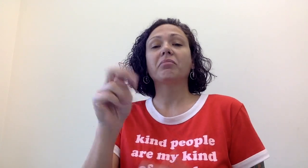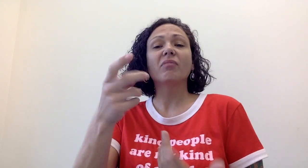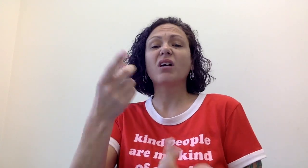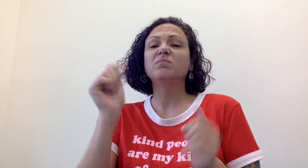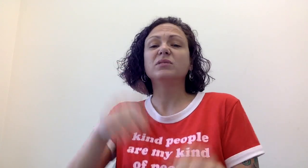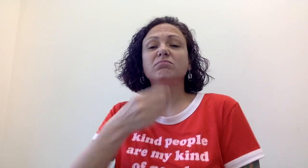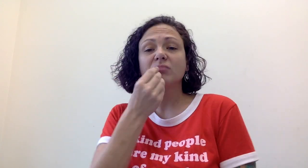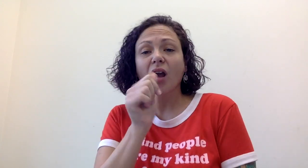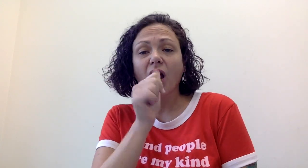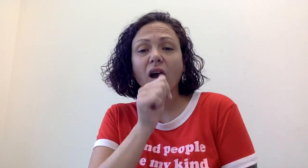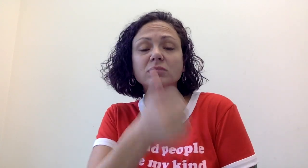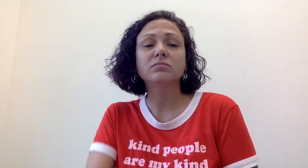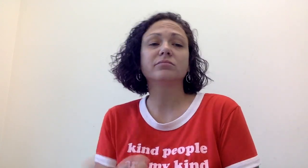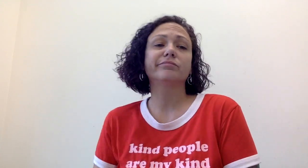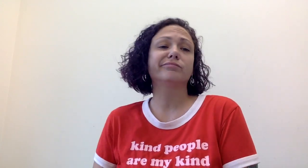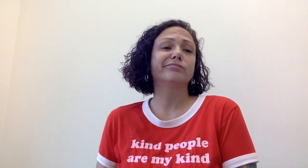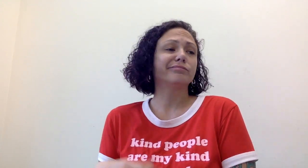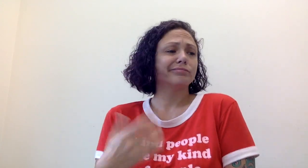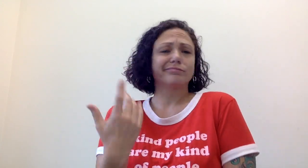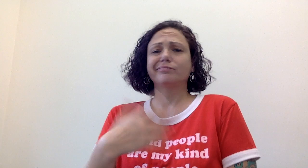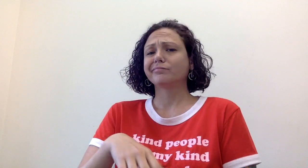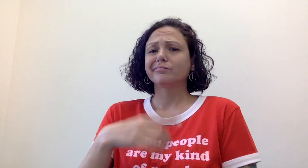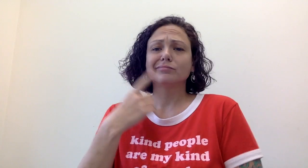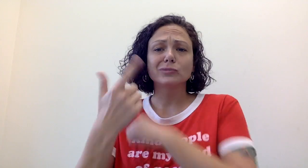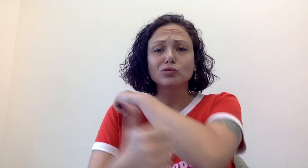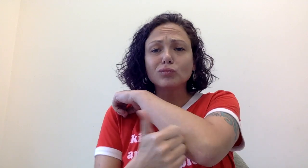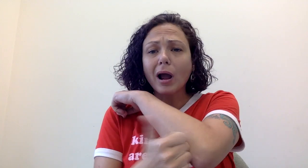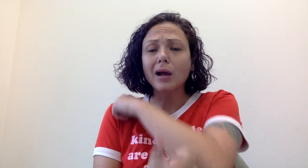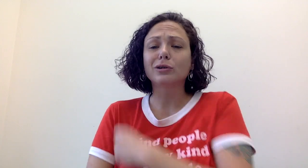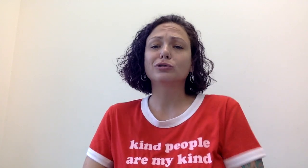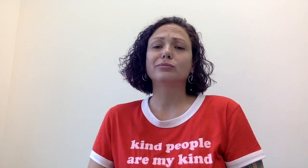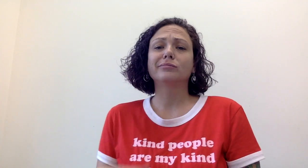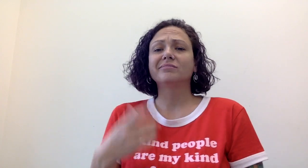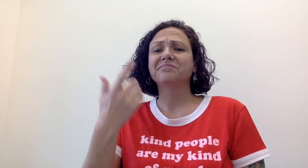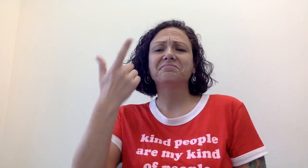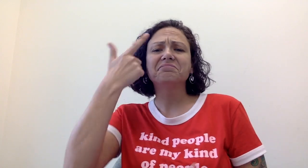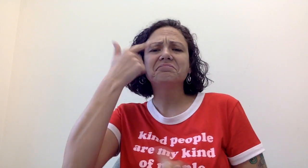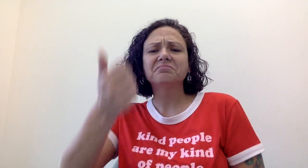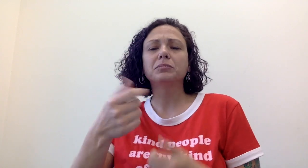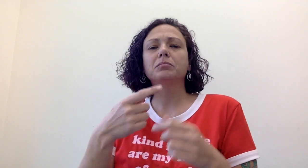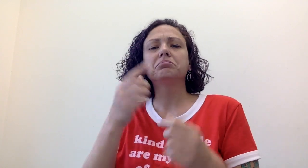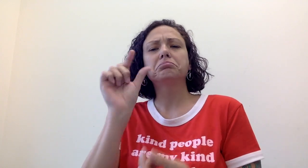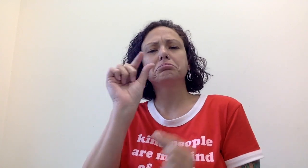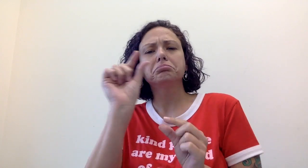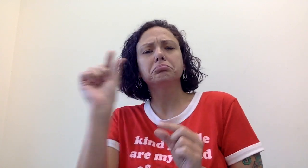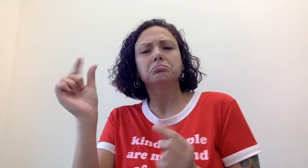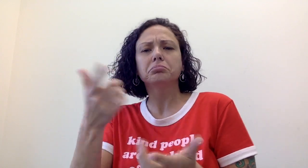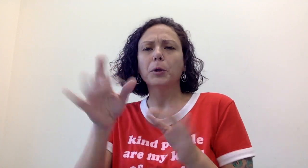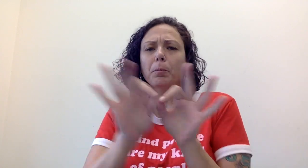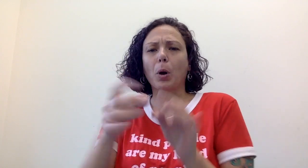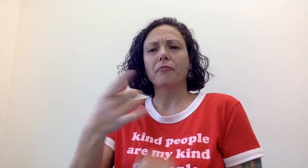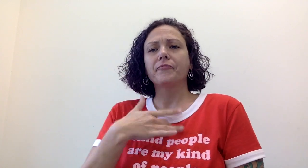Then, you can eat any nuts, crackers, etc, as long as they're in reasonable amounts.